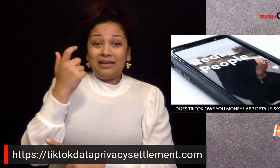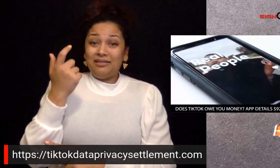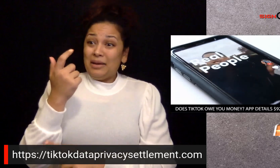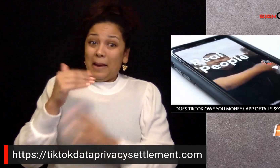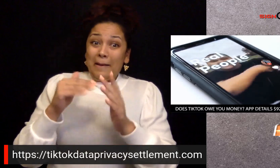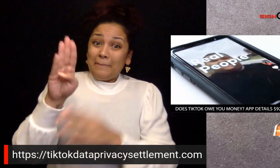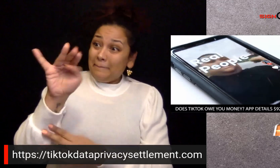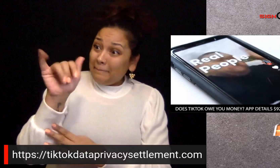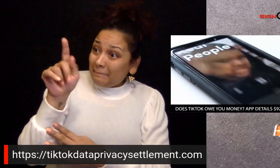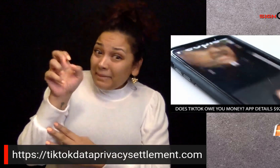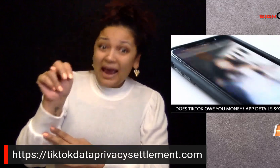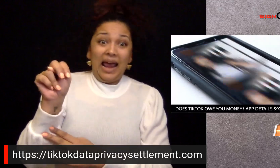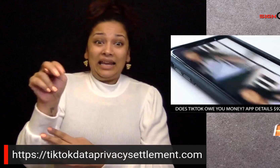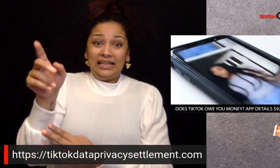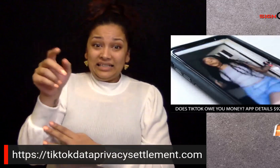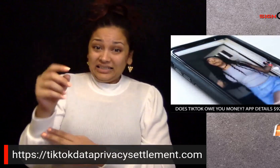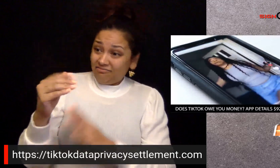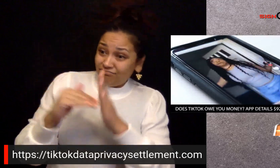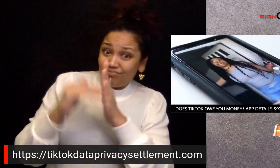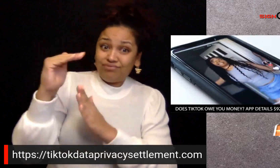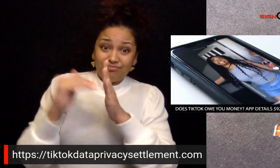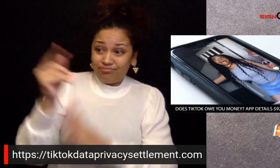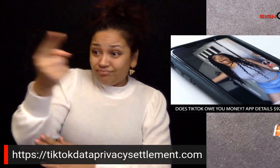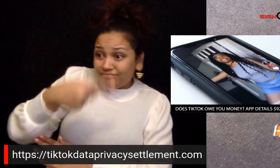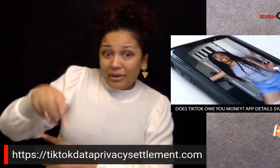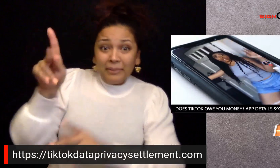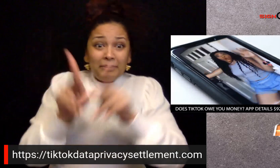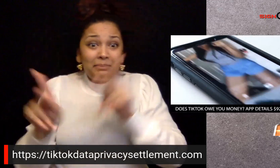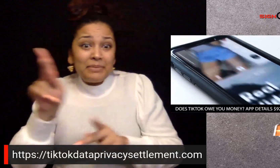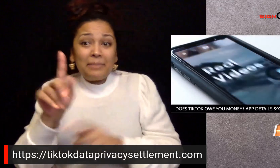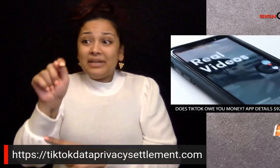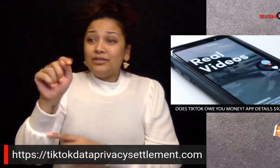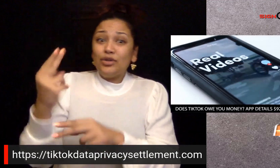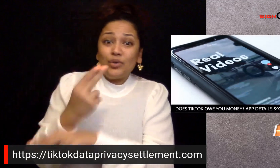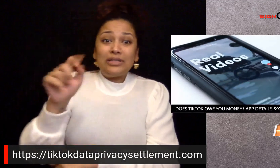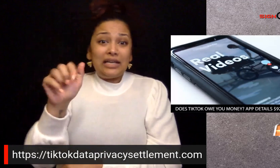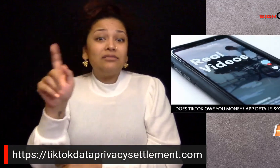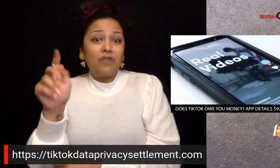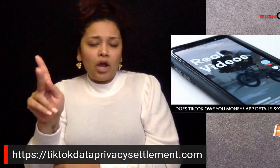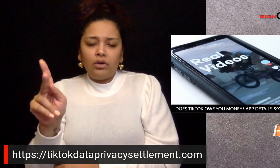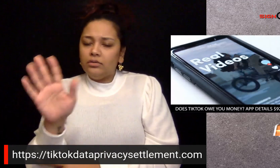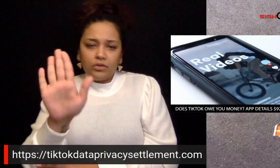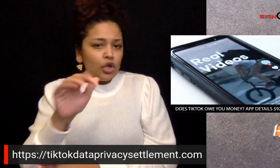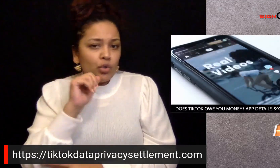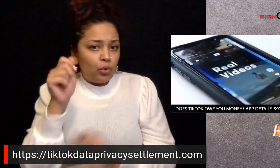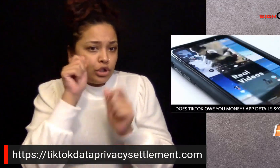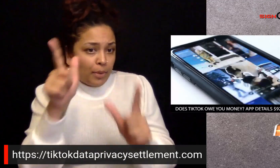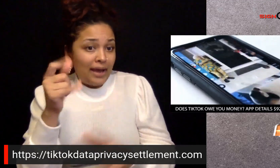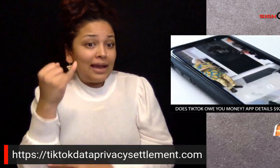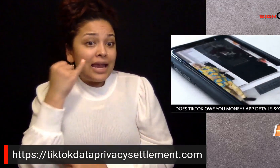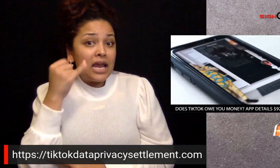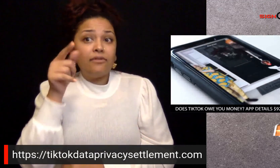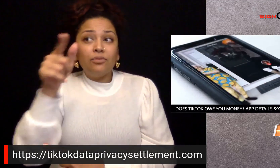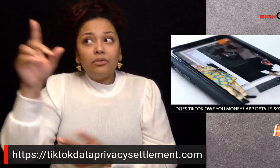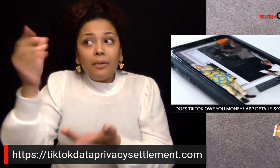but because there are billions of tiktok users don't be surprised if your piece of the pie